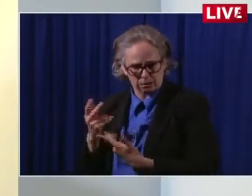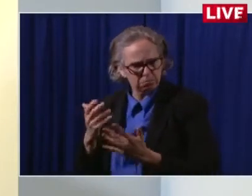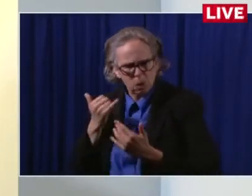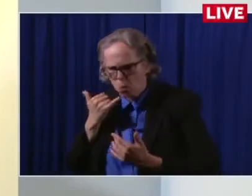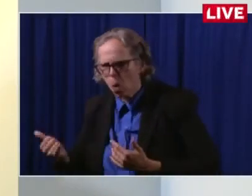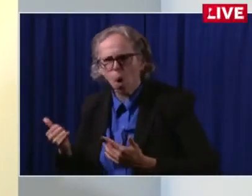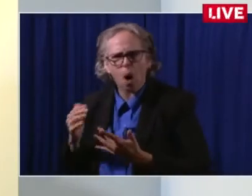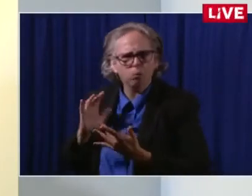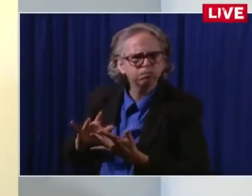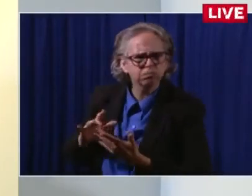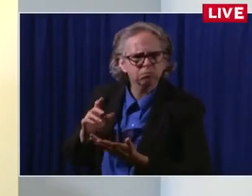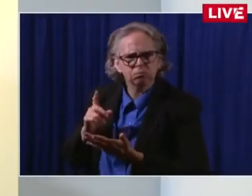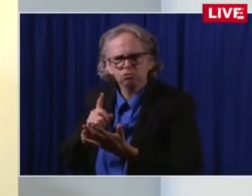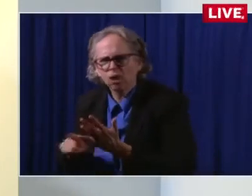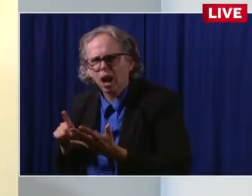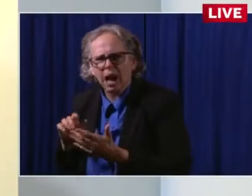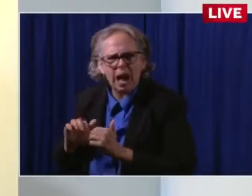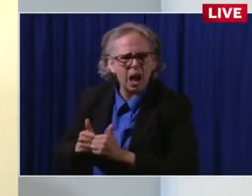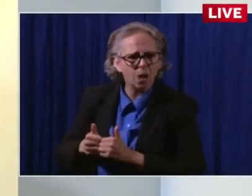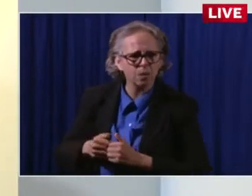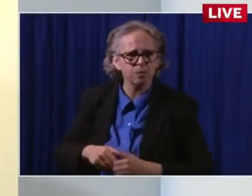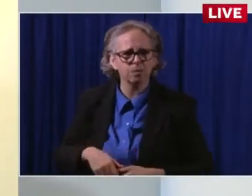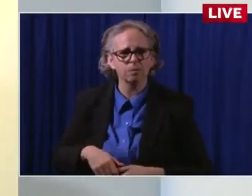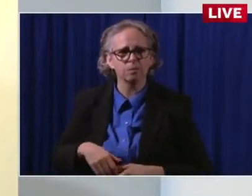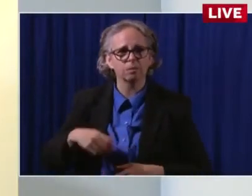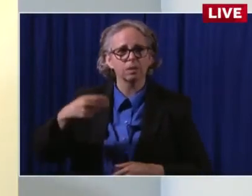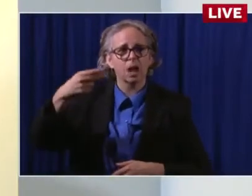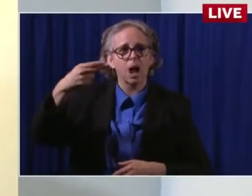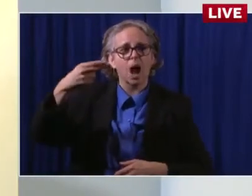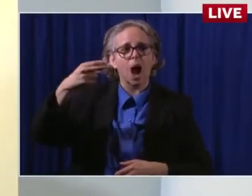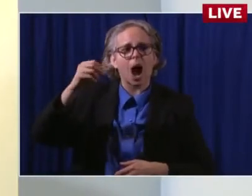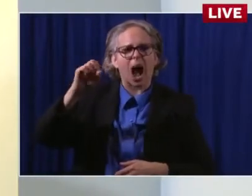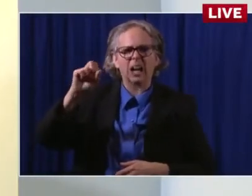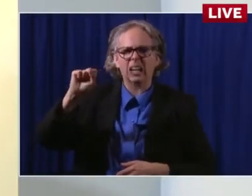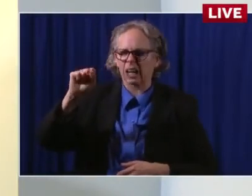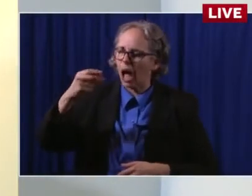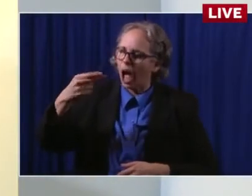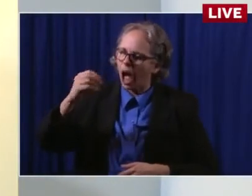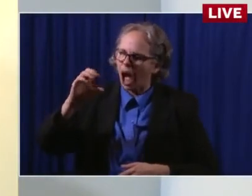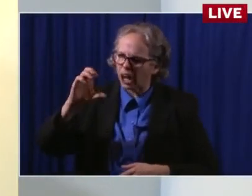THE HOCKS WHERE THE BLOOD CENTER AT THE UNIVERSITY OF CINCINNATI IS ANOTHER PLACE COLLECTING IT.